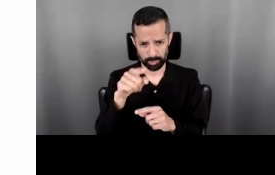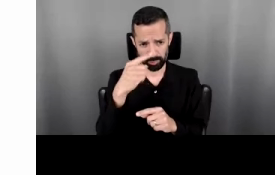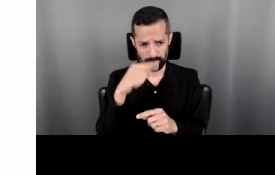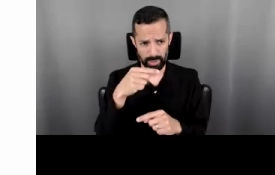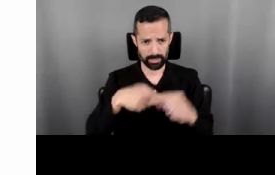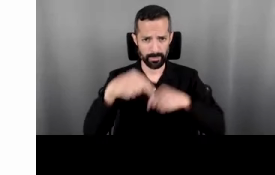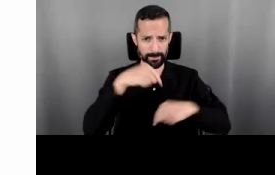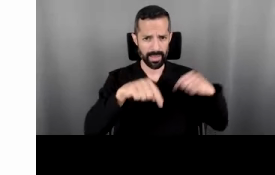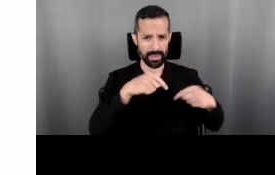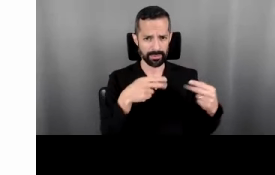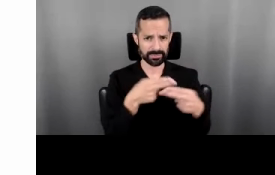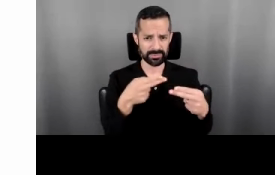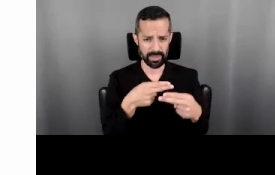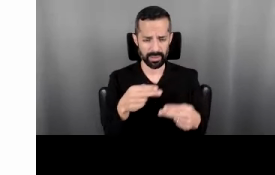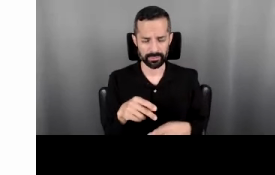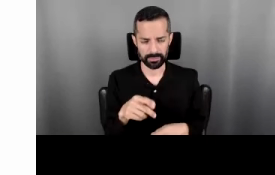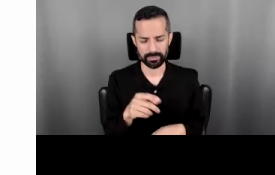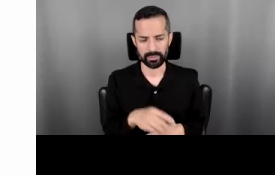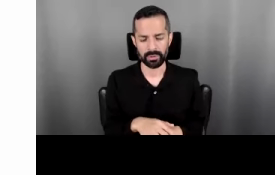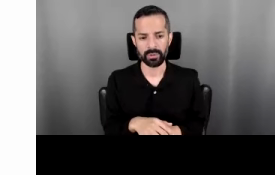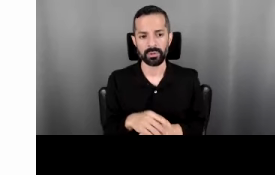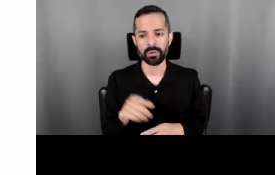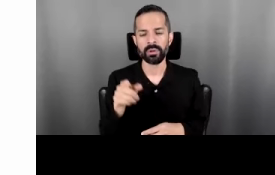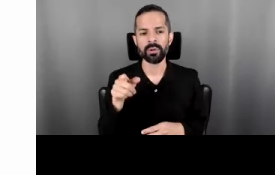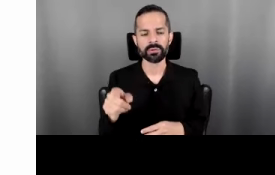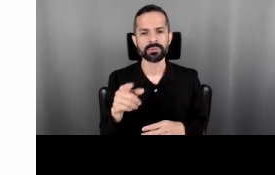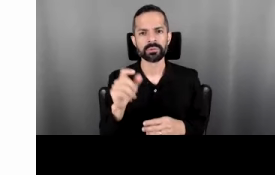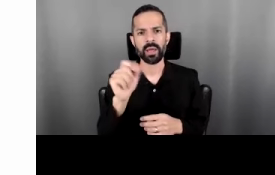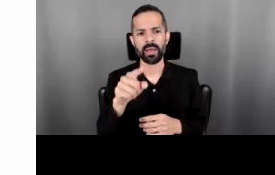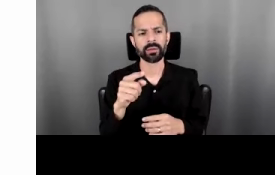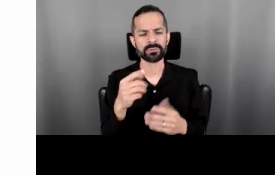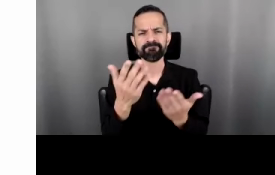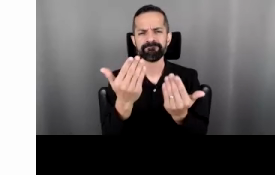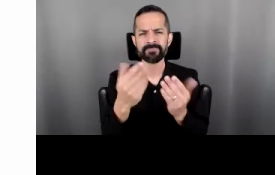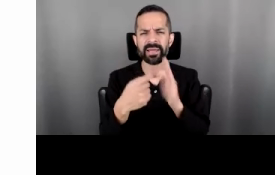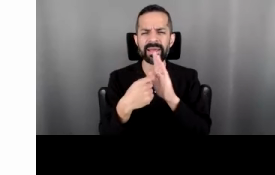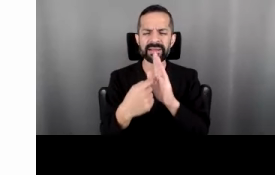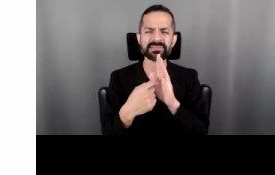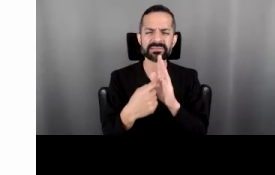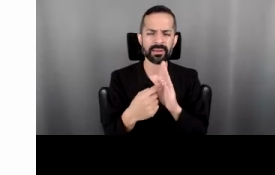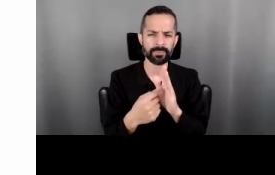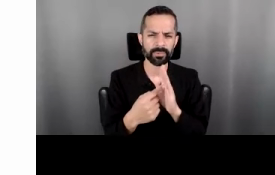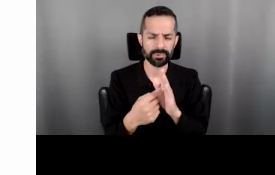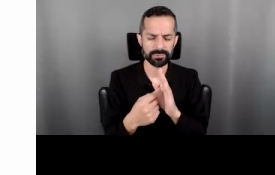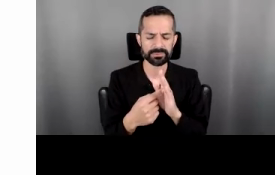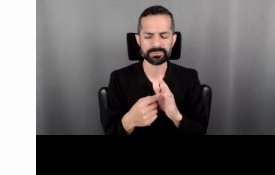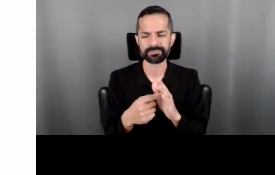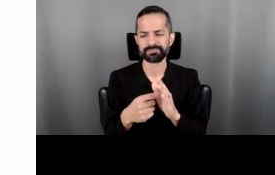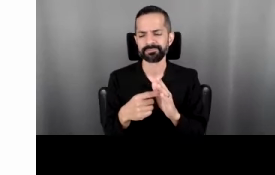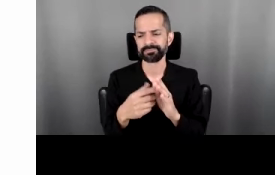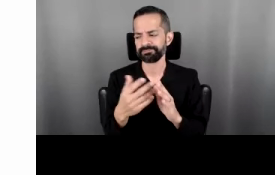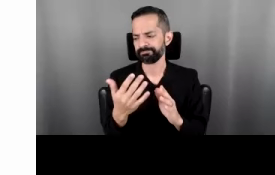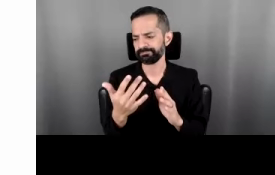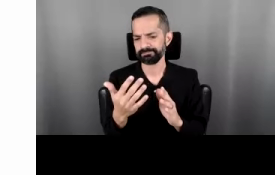She wants to know, examples of what the criteria.